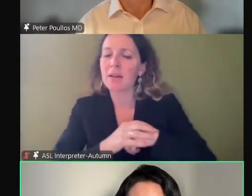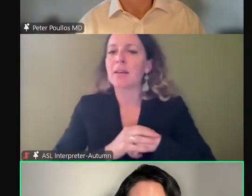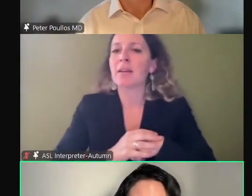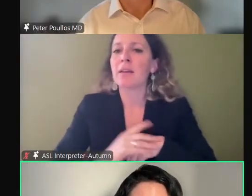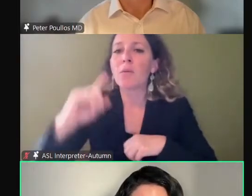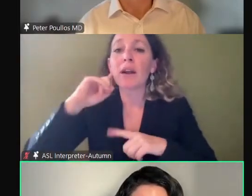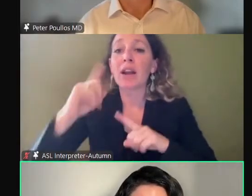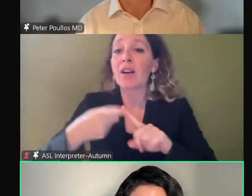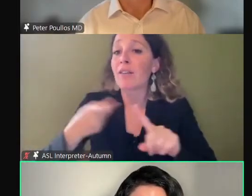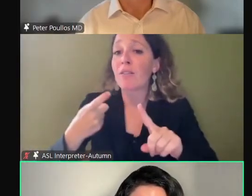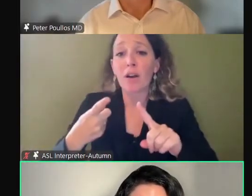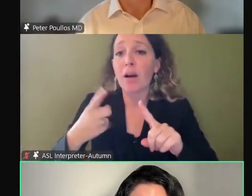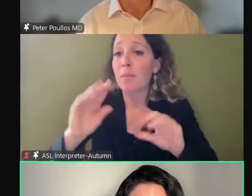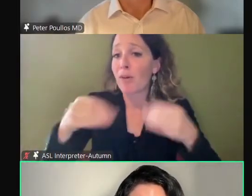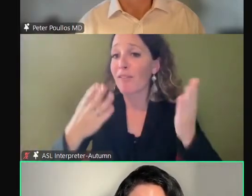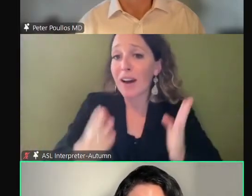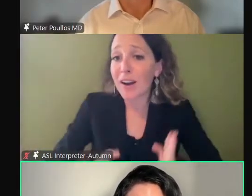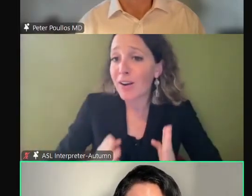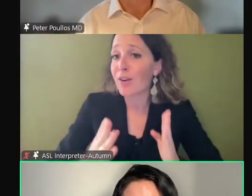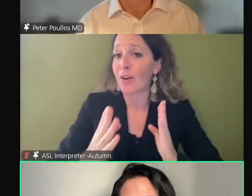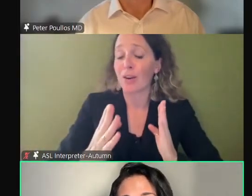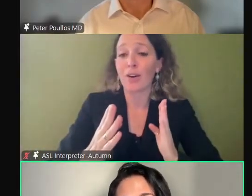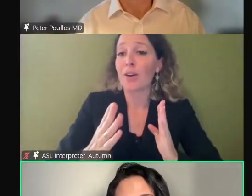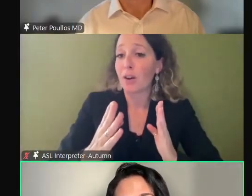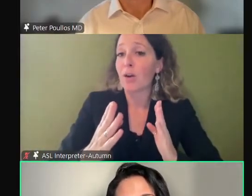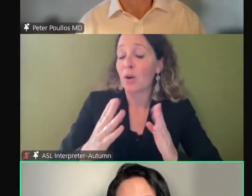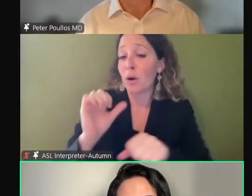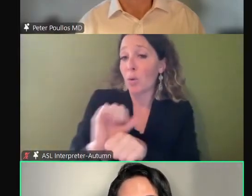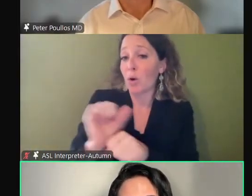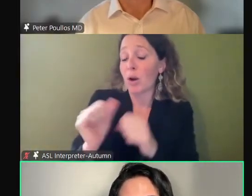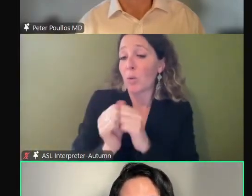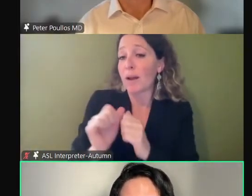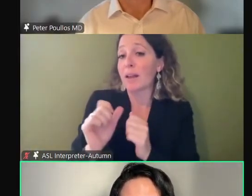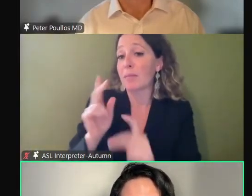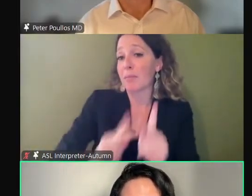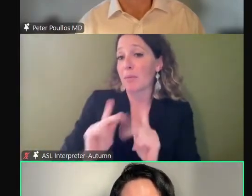providing care to persons with disabilities via telehealth, as well as people who have,